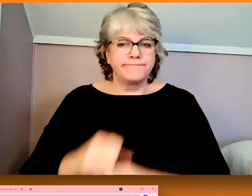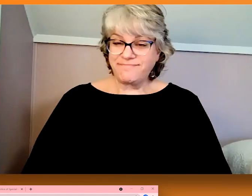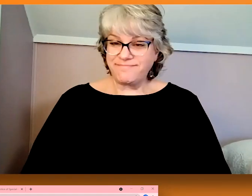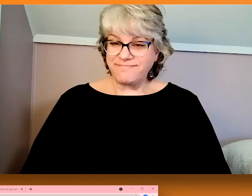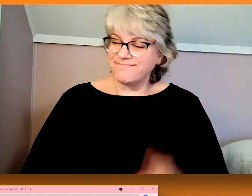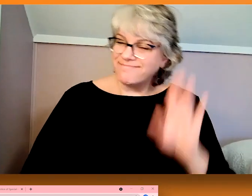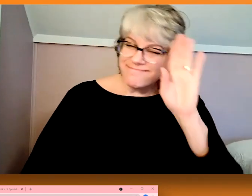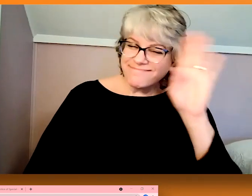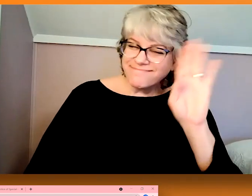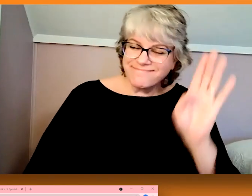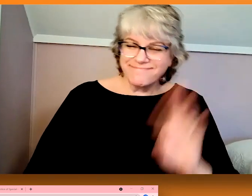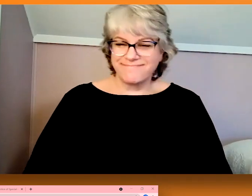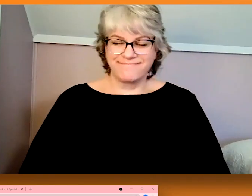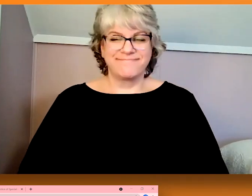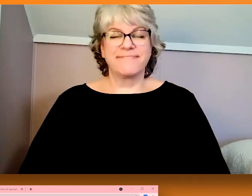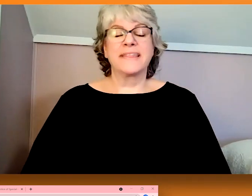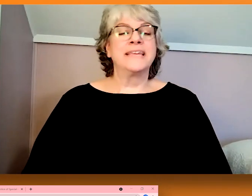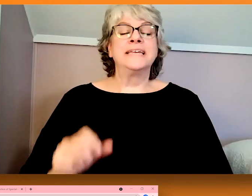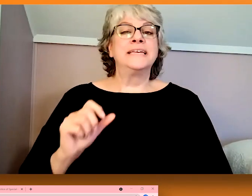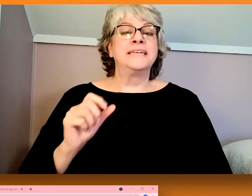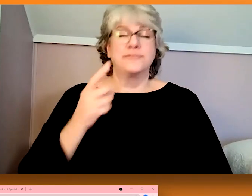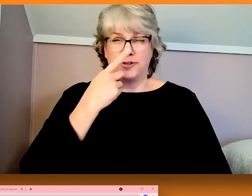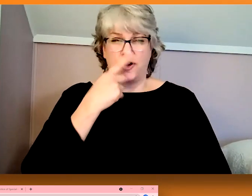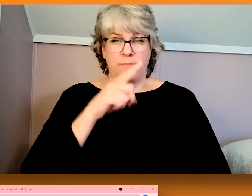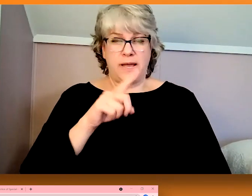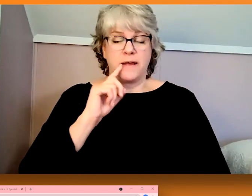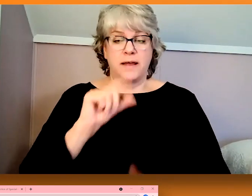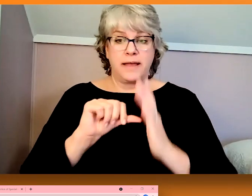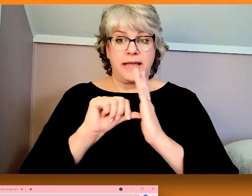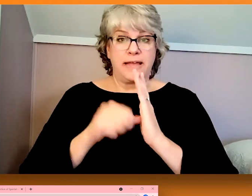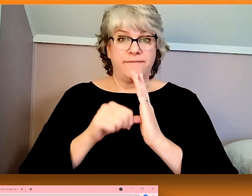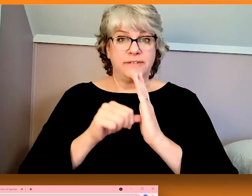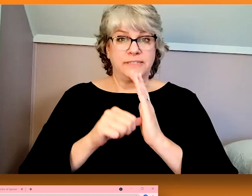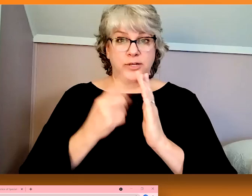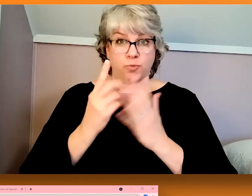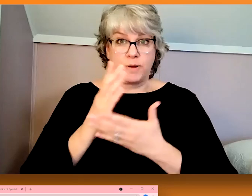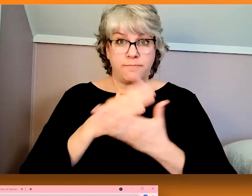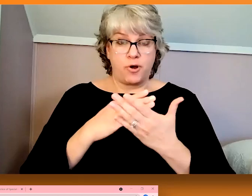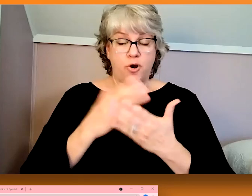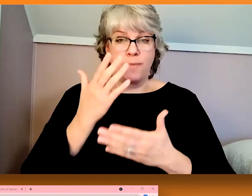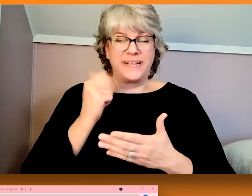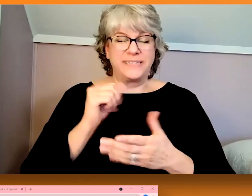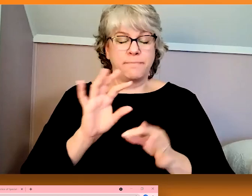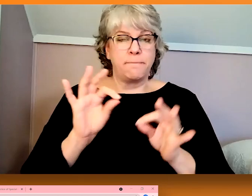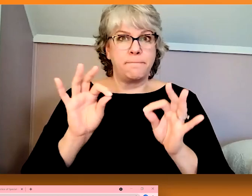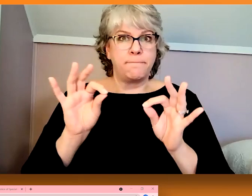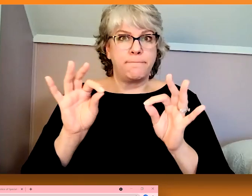Hi. If you don't you don't mind, I want to emphasize this part because it is so crucial.